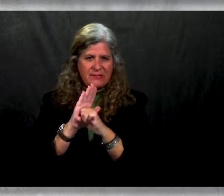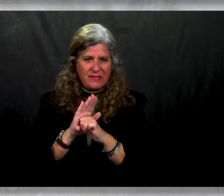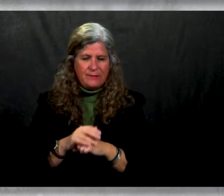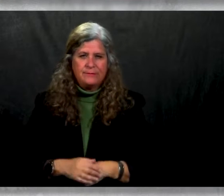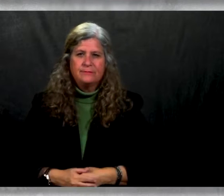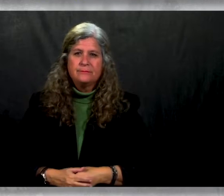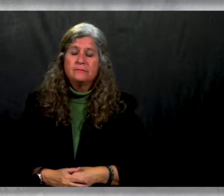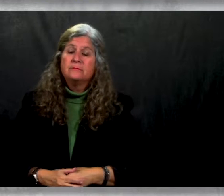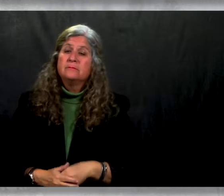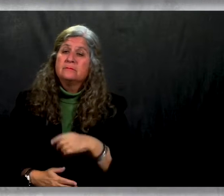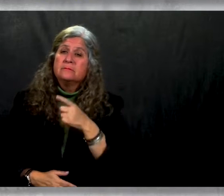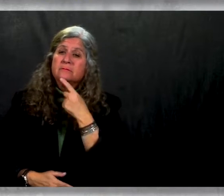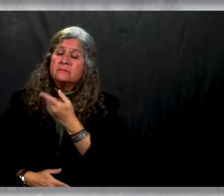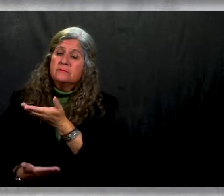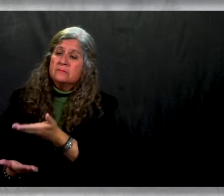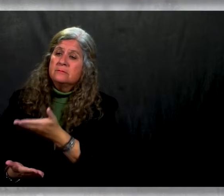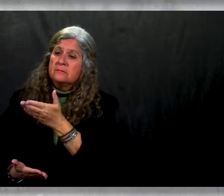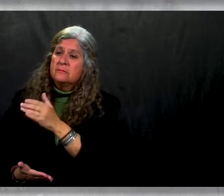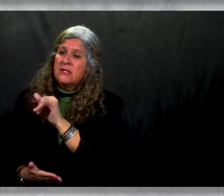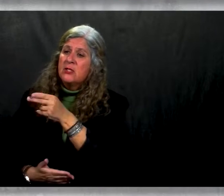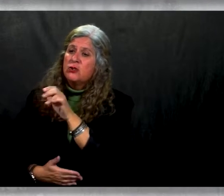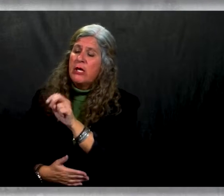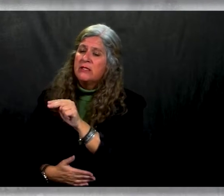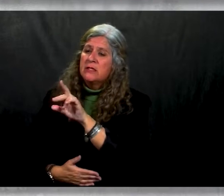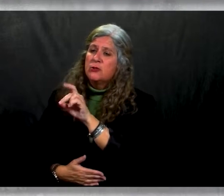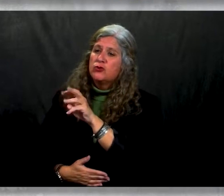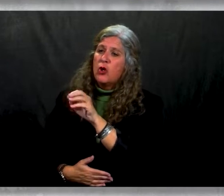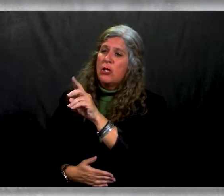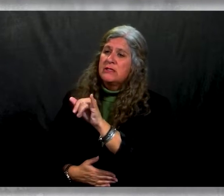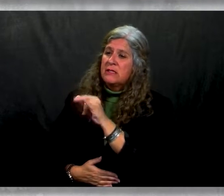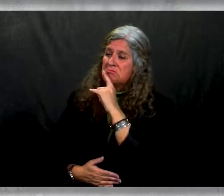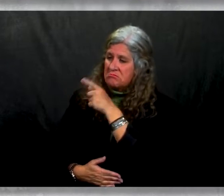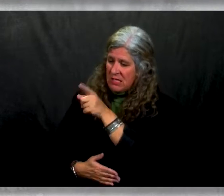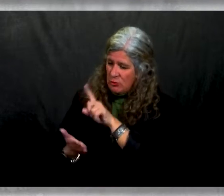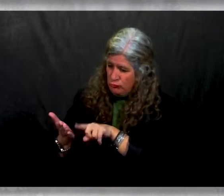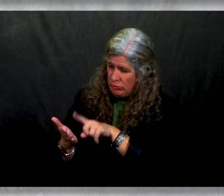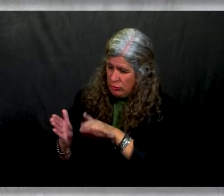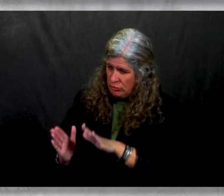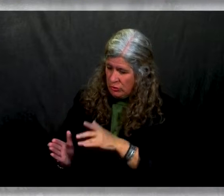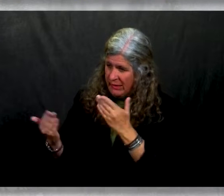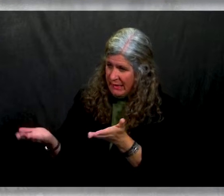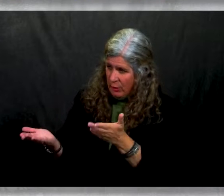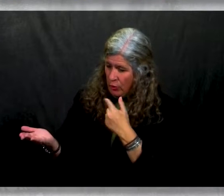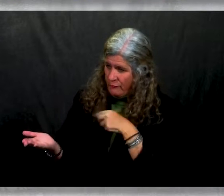Research Historian at The National World War II Museum. Thank you for the introduction, Elliot. Of course.